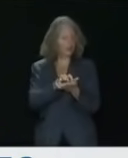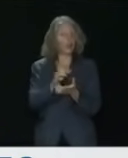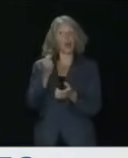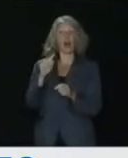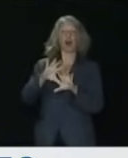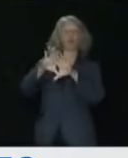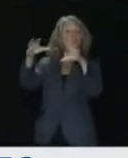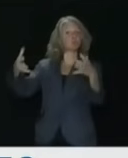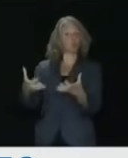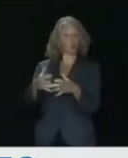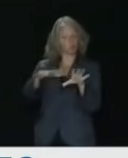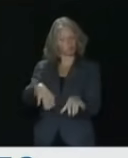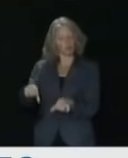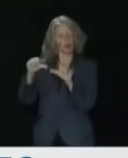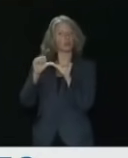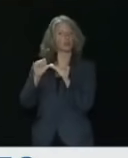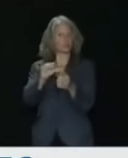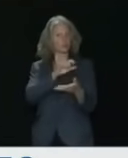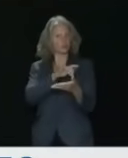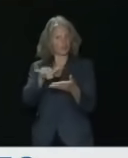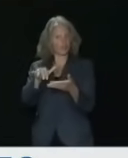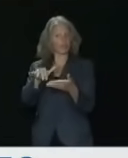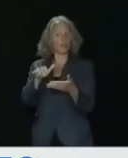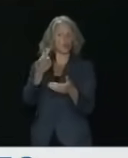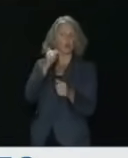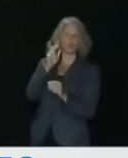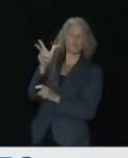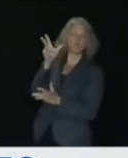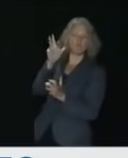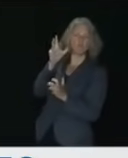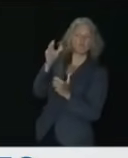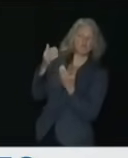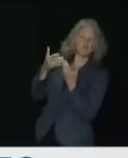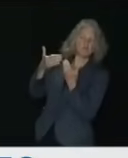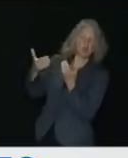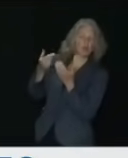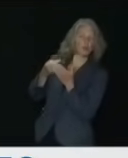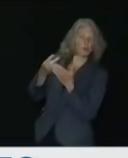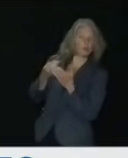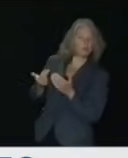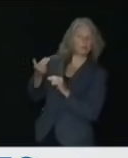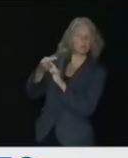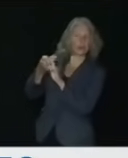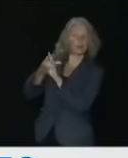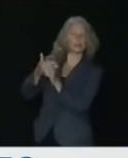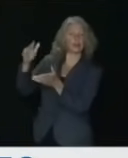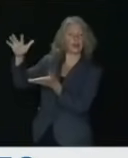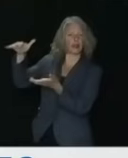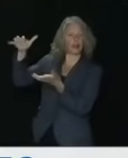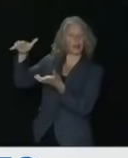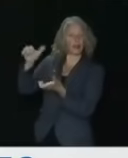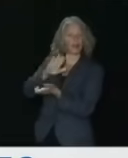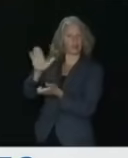BUT WE DO KNOW THAT OUR ON GOING STUDIES, THAT WILL BE MONITORING OVER THE COMING WEEKS.